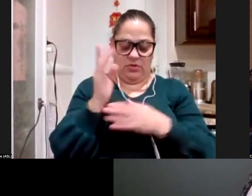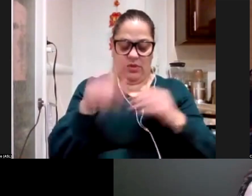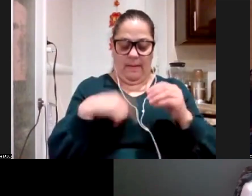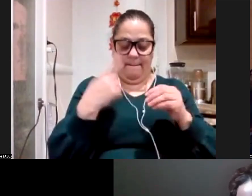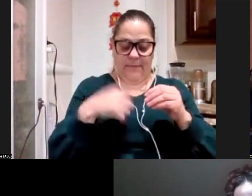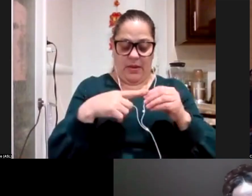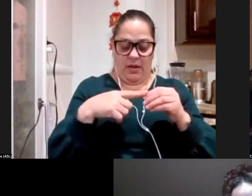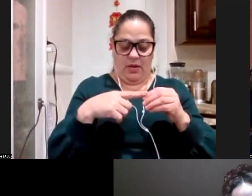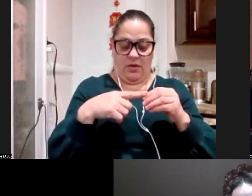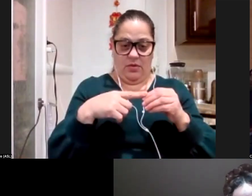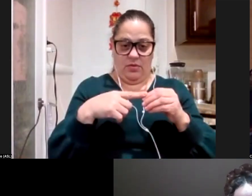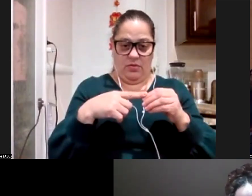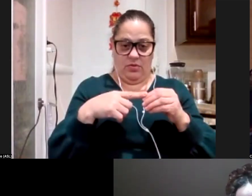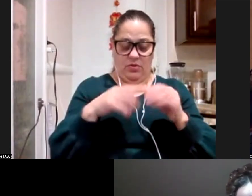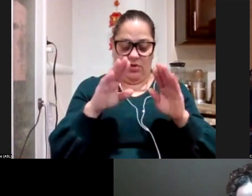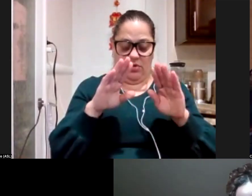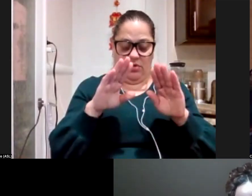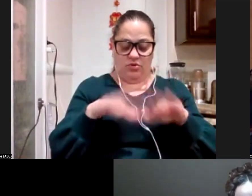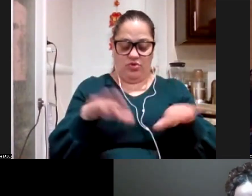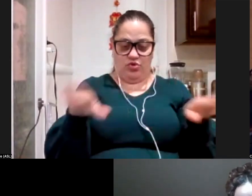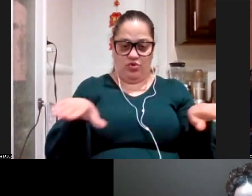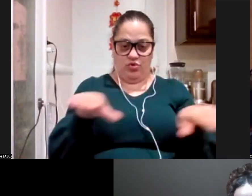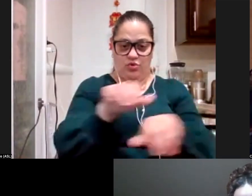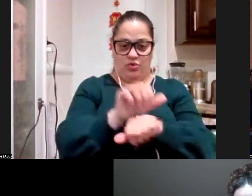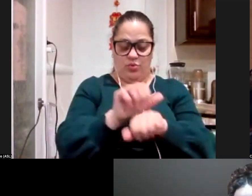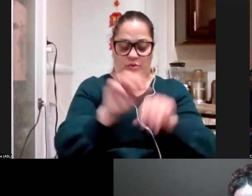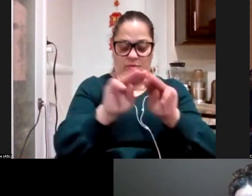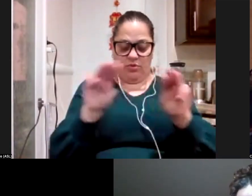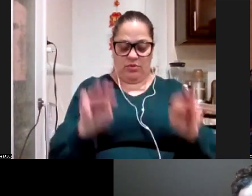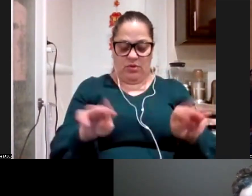um the exhibit at the children's m the work at the children's museum and then also